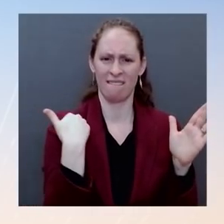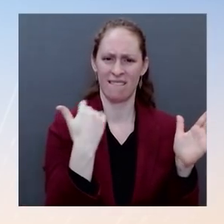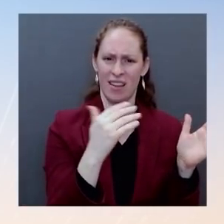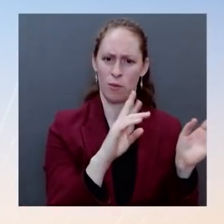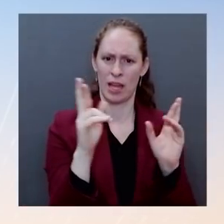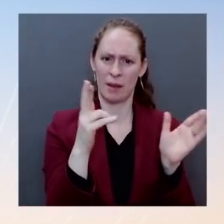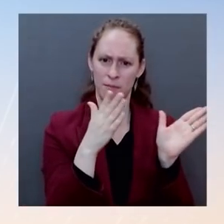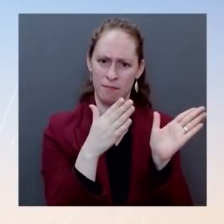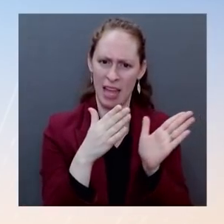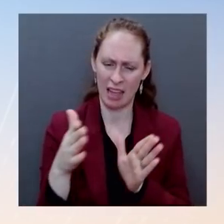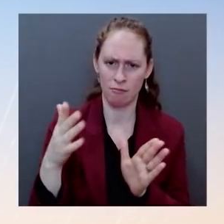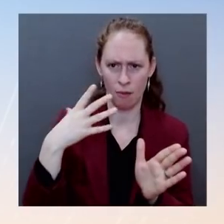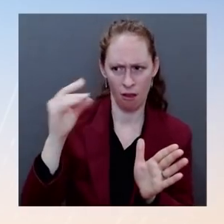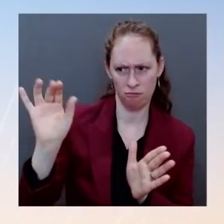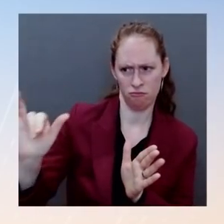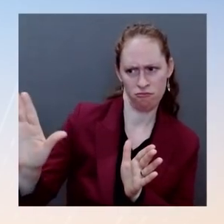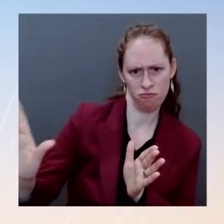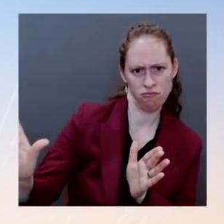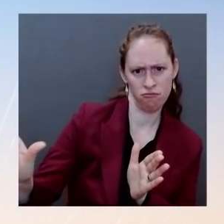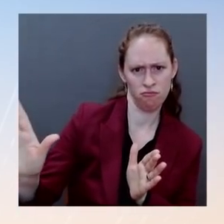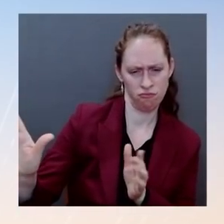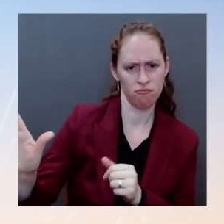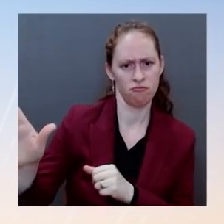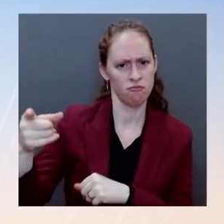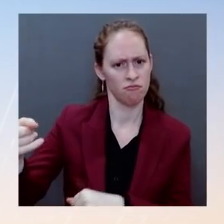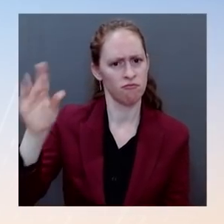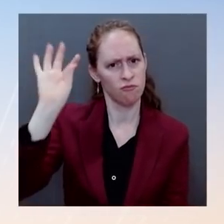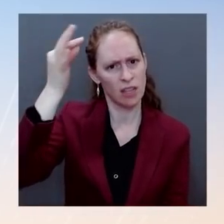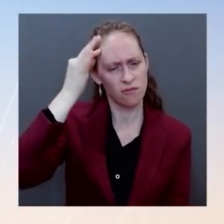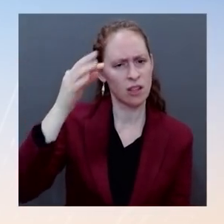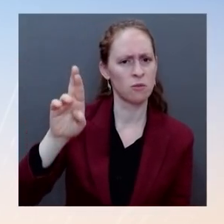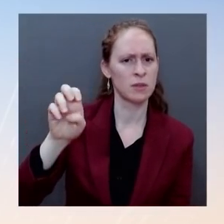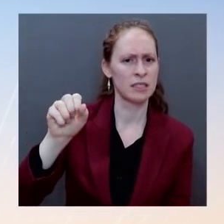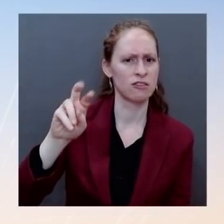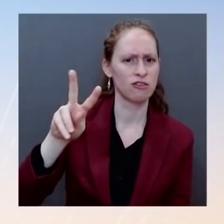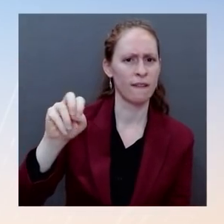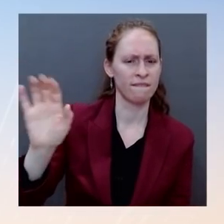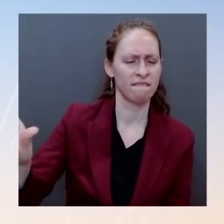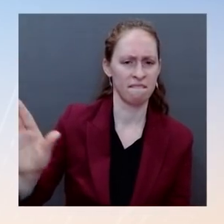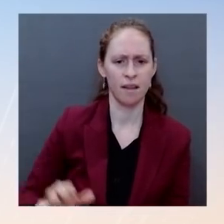the typical people who are working and thinking about their household budgets,